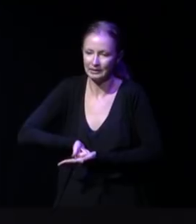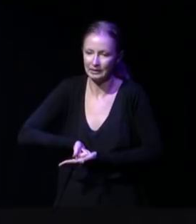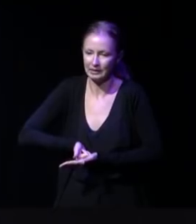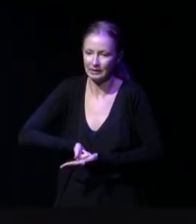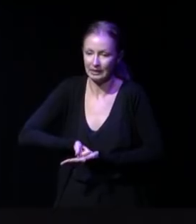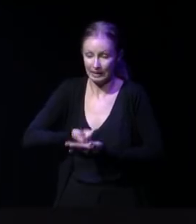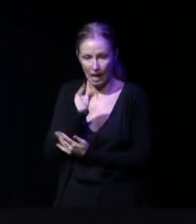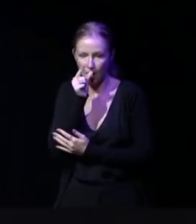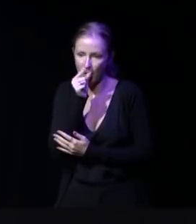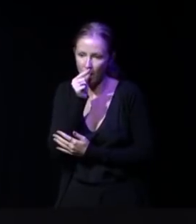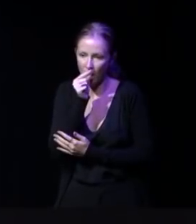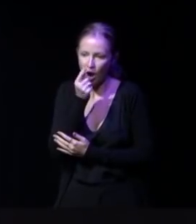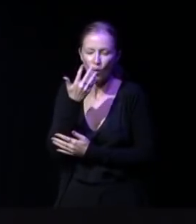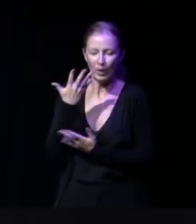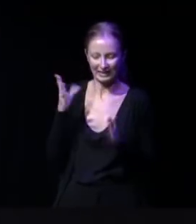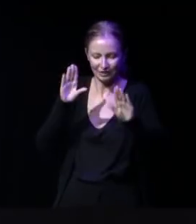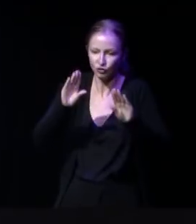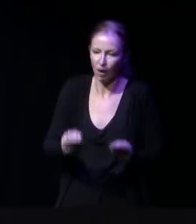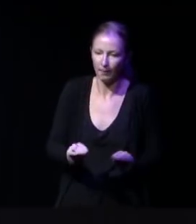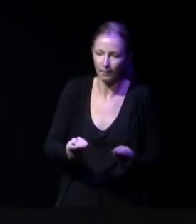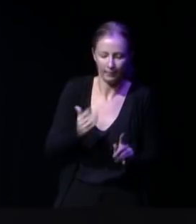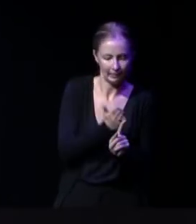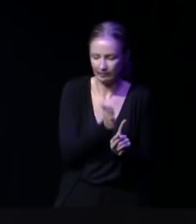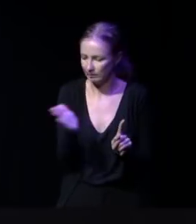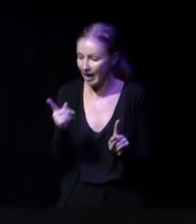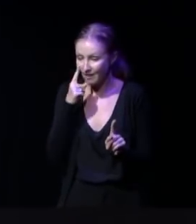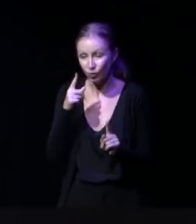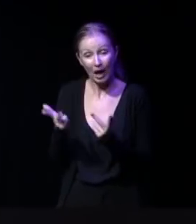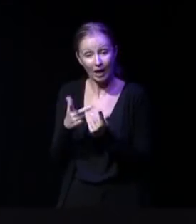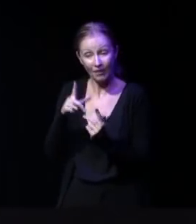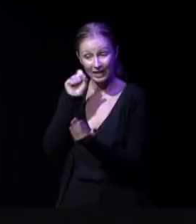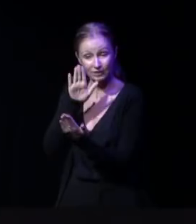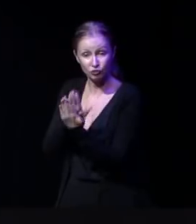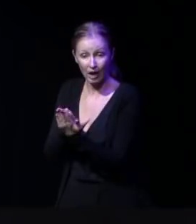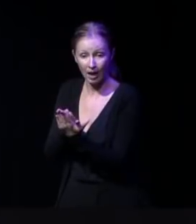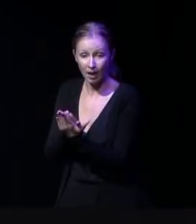to change the channel and look at another instafeed, we are in serious trouble.